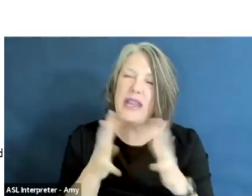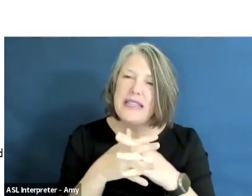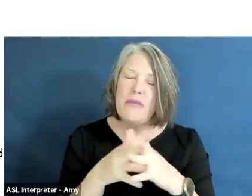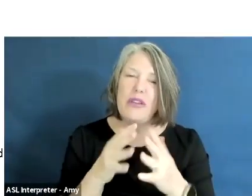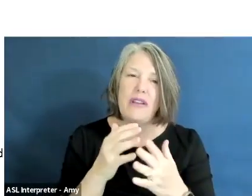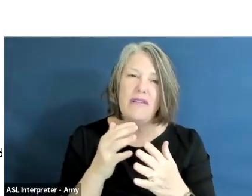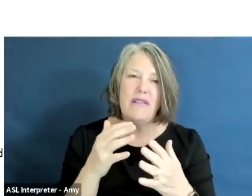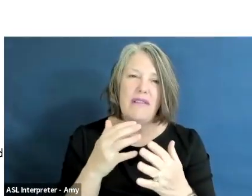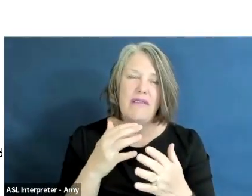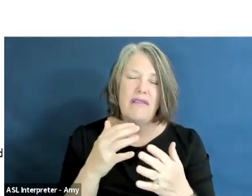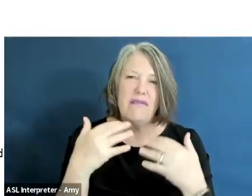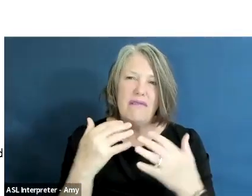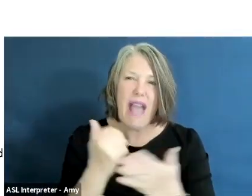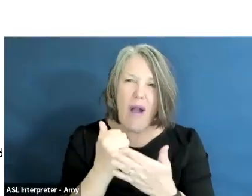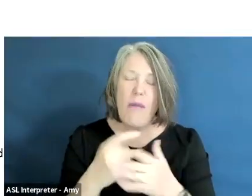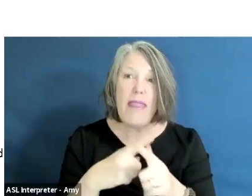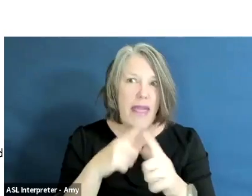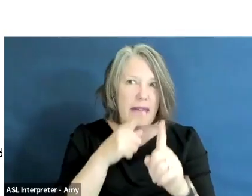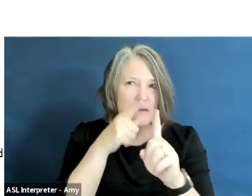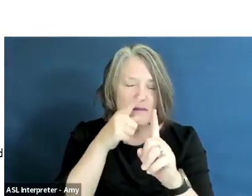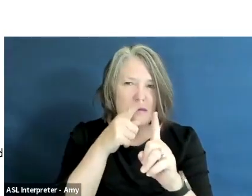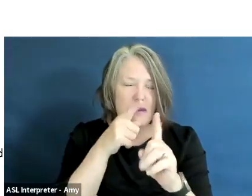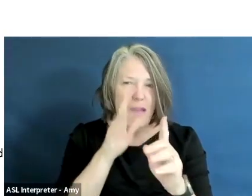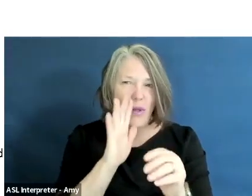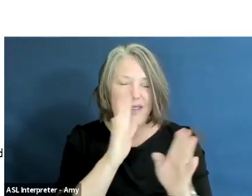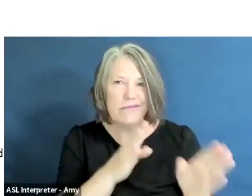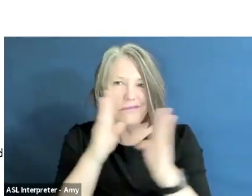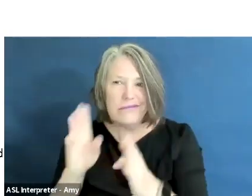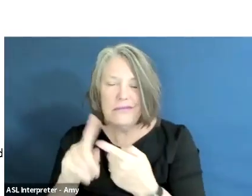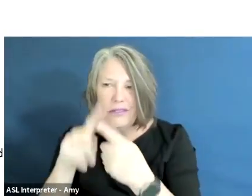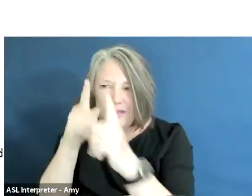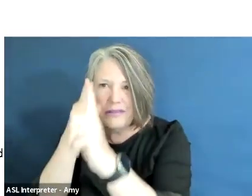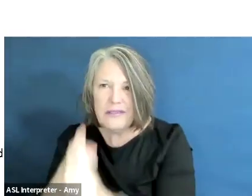the specialized things that are especially specific to mobility disability.